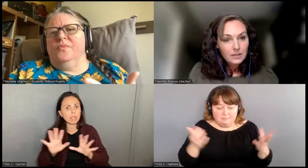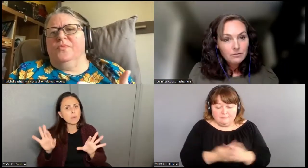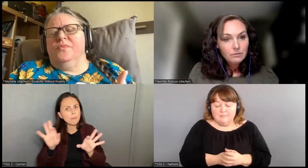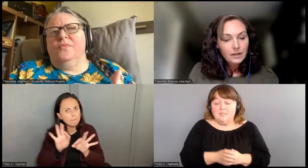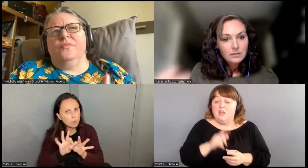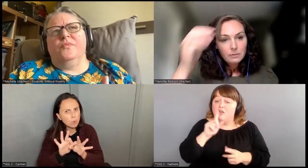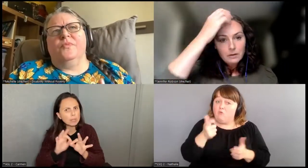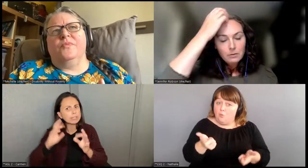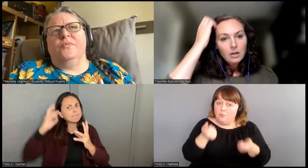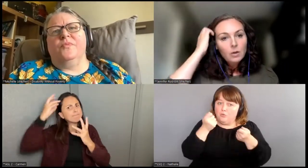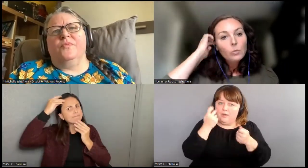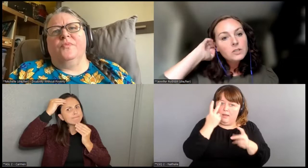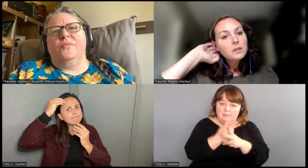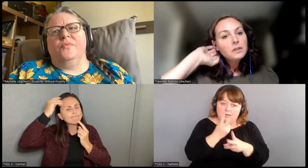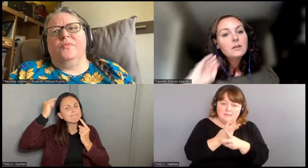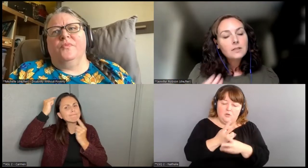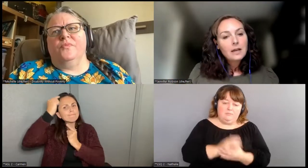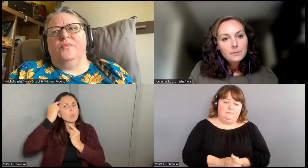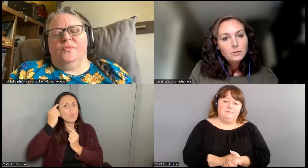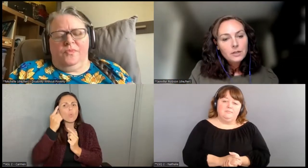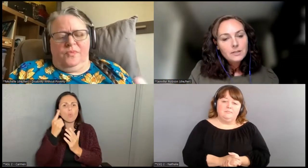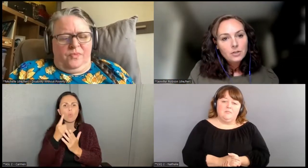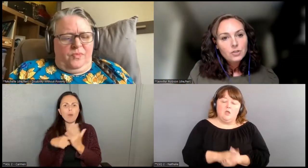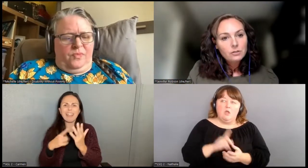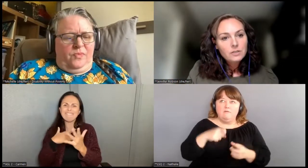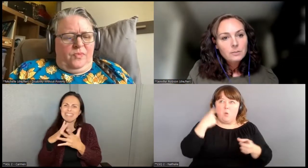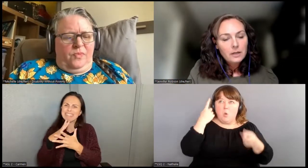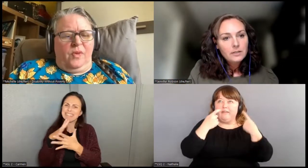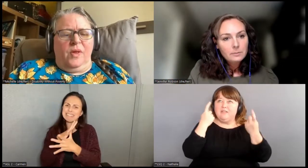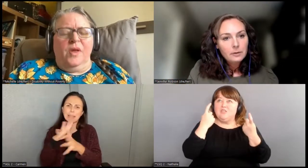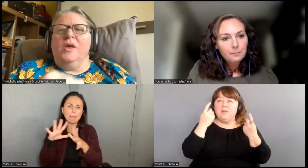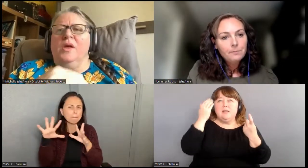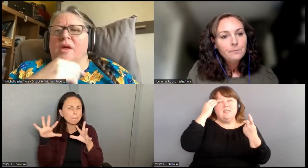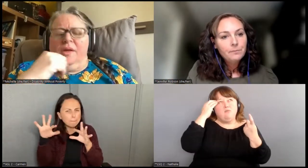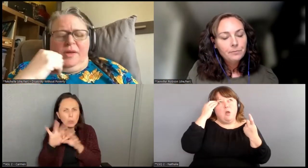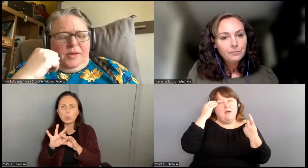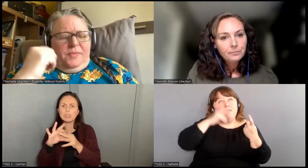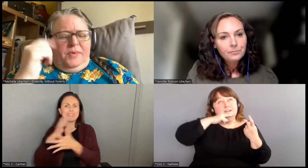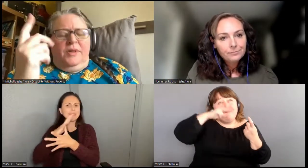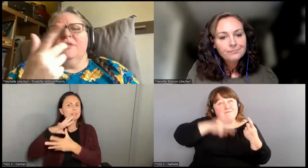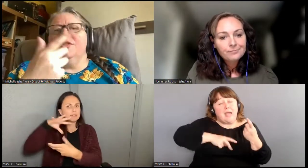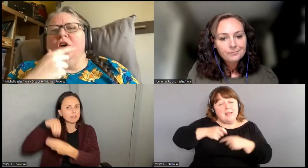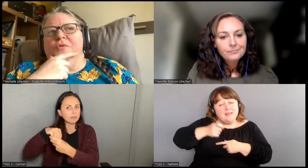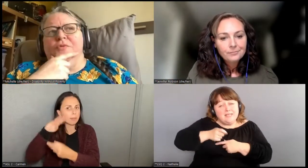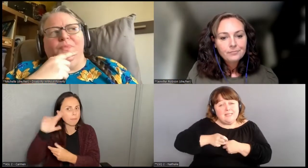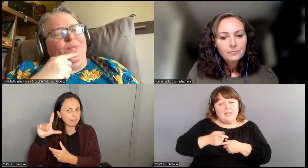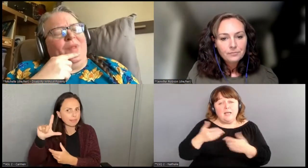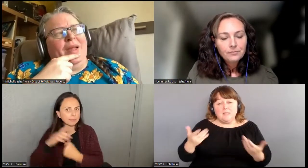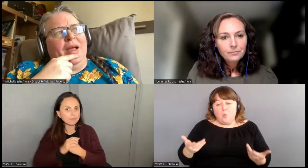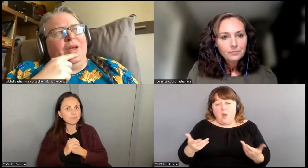AND REFLECTIVE ABOUT WHAT DO WE THINK IS ABSOLUTELY ESSENTIAL TO BE IN THIS BILL.